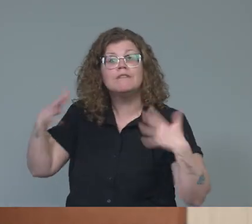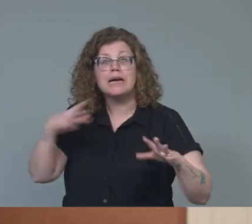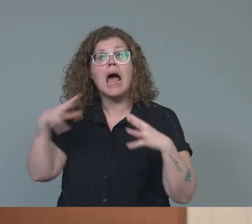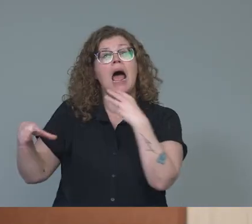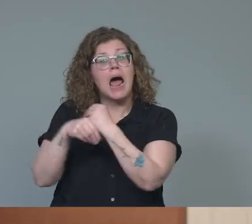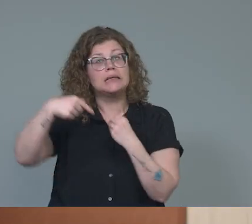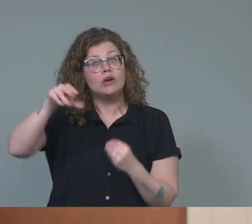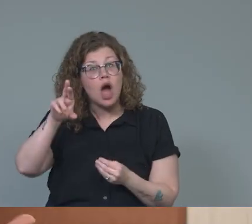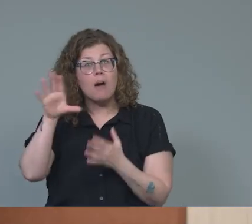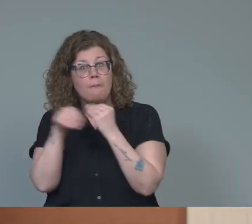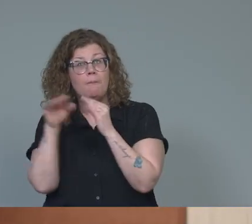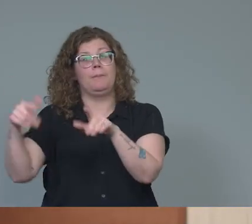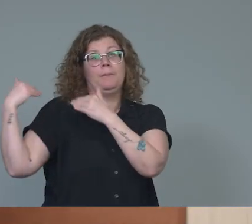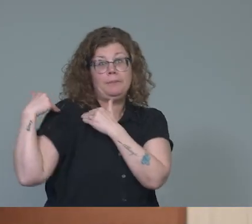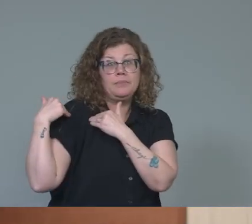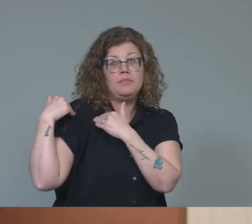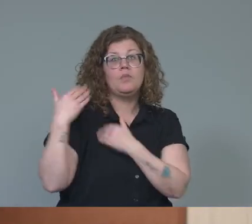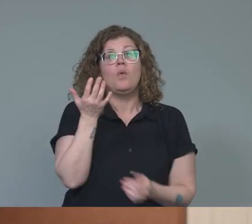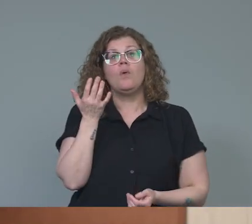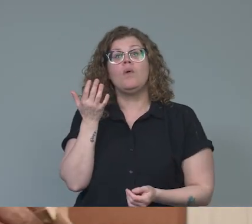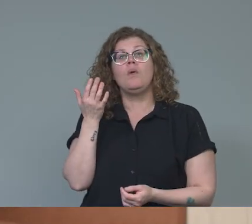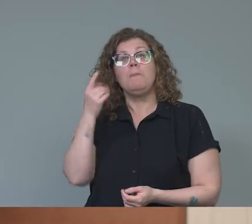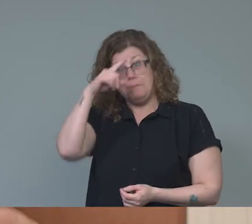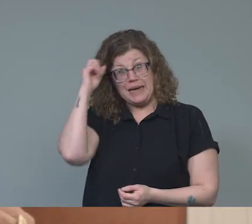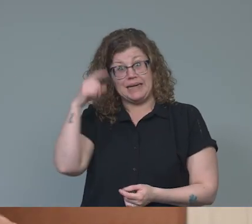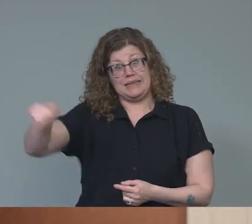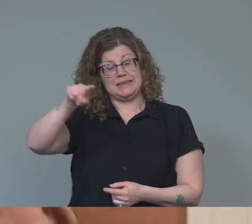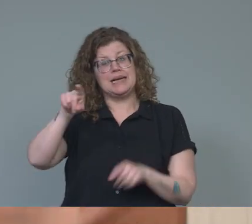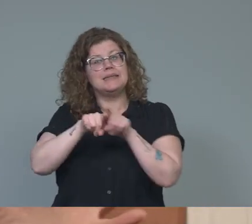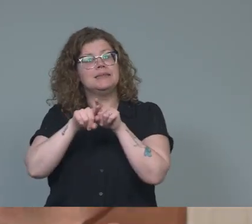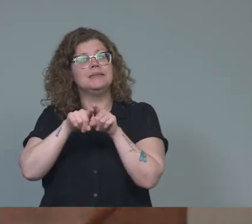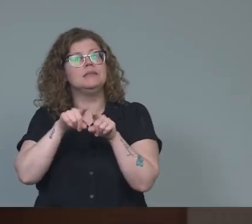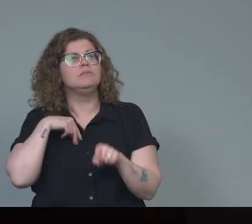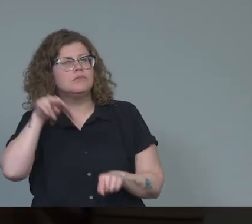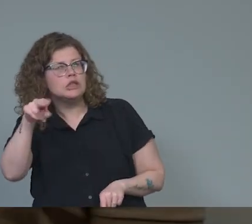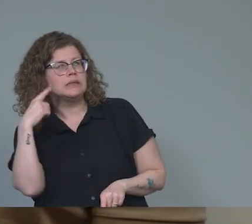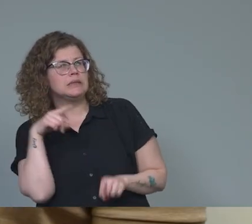How is it going to live, for as long as possible in its perfect state? Initially